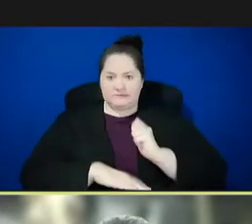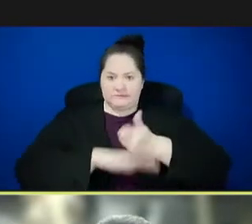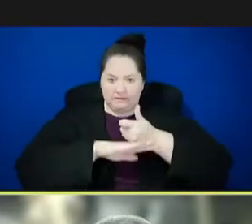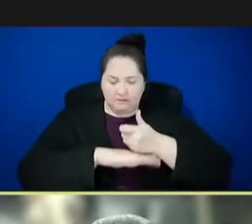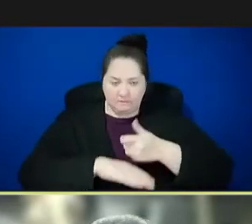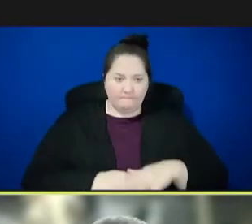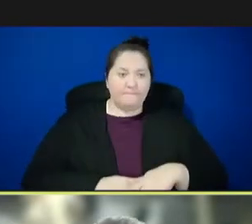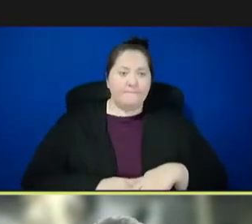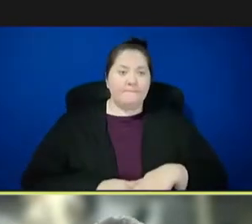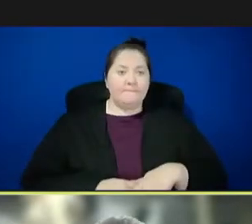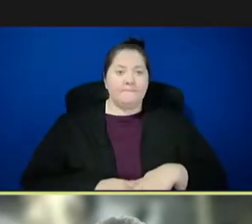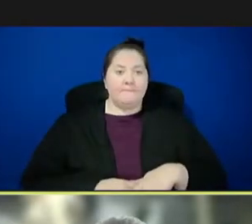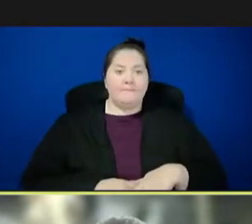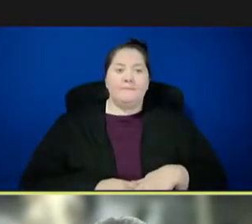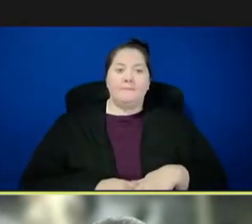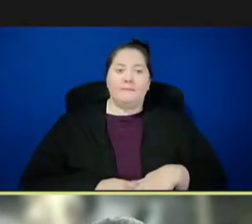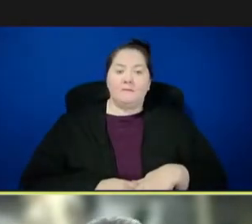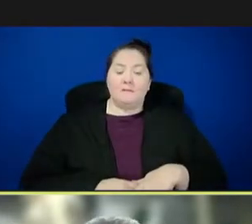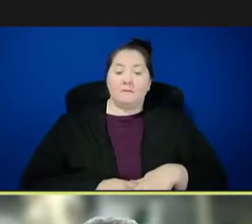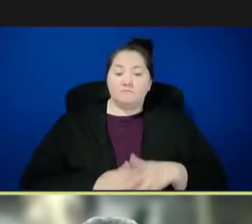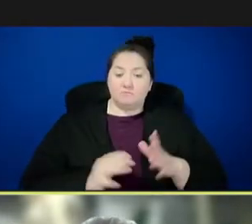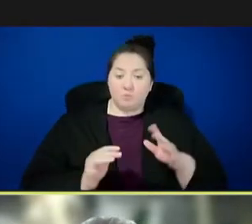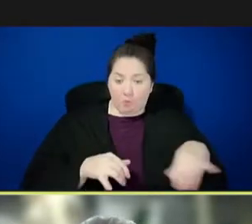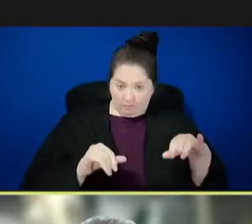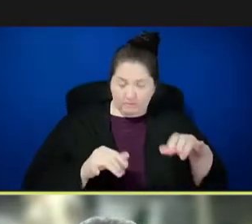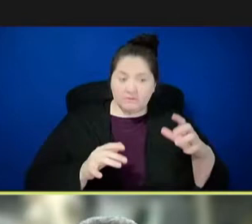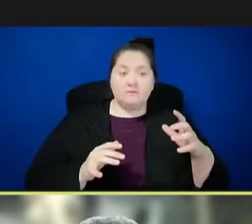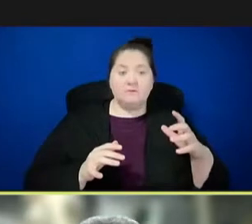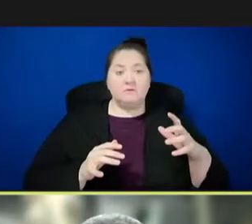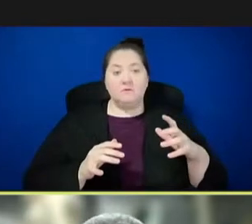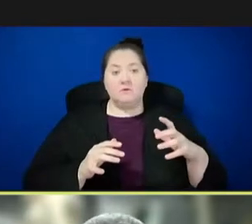and it's a very common one where we're looking for recombinant medications that are reported in